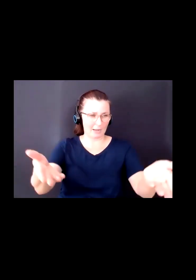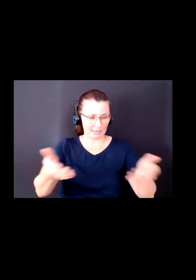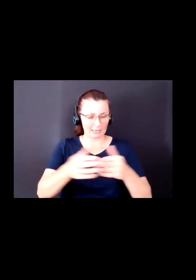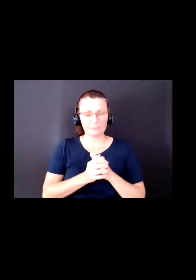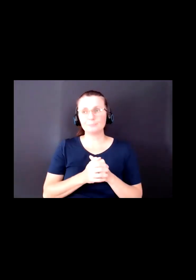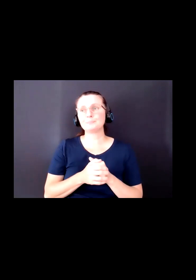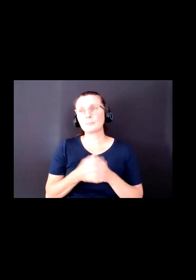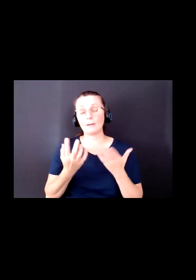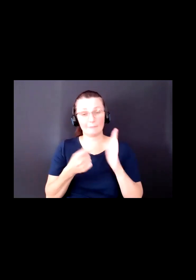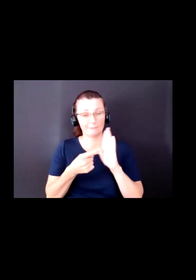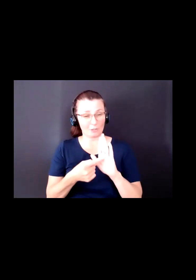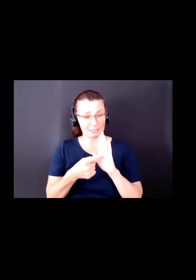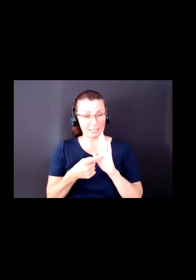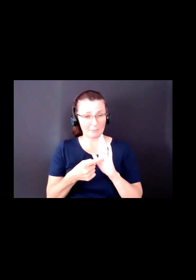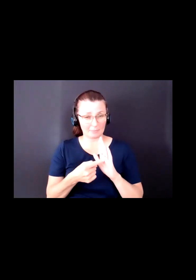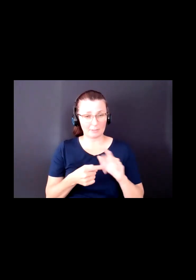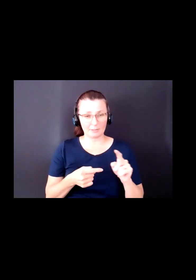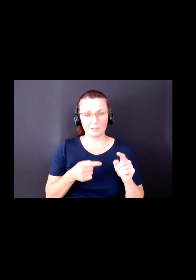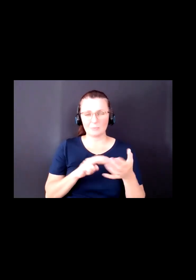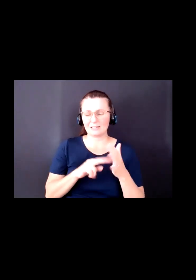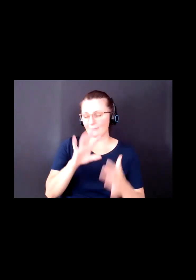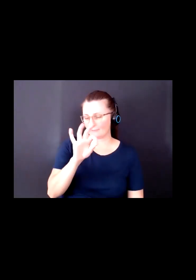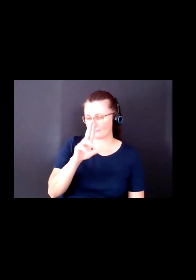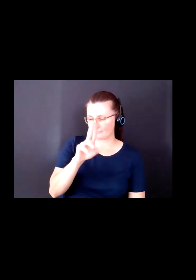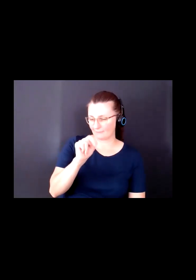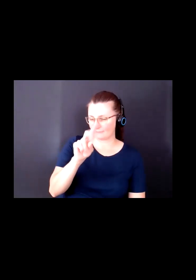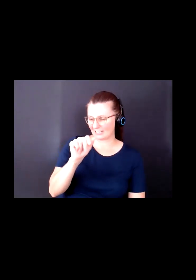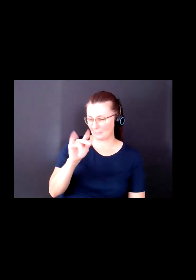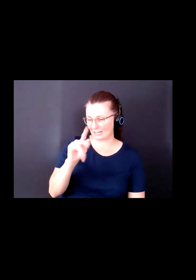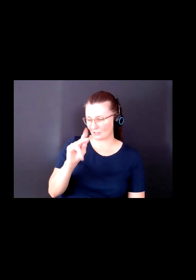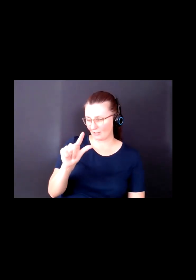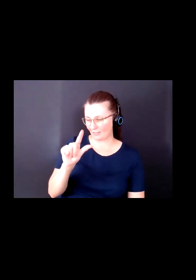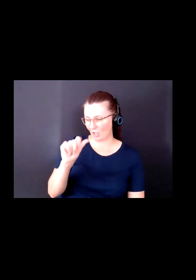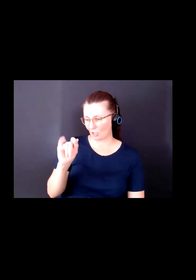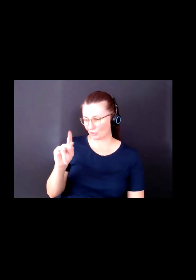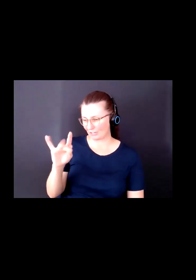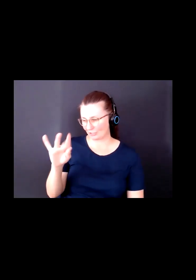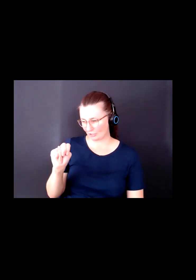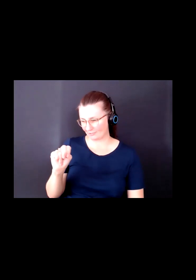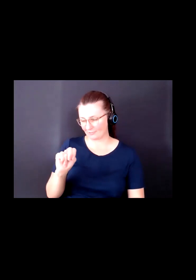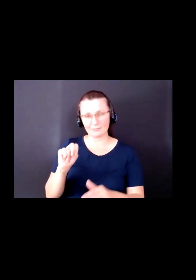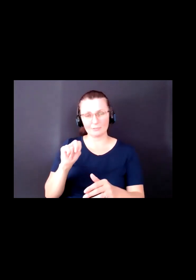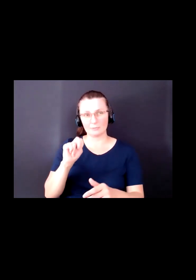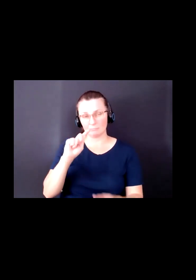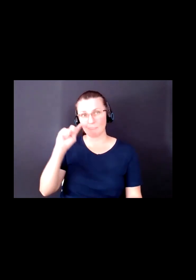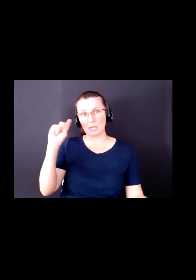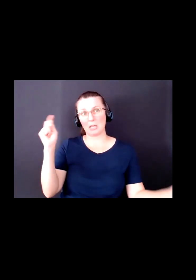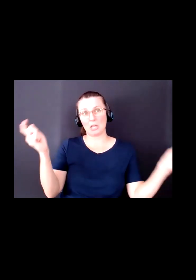an example of a fundamental alteration, there is a performance and slowing down the action on stage in order to describe the